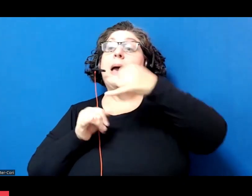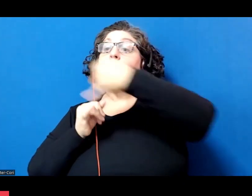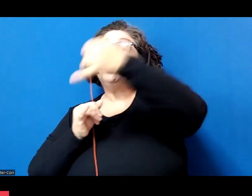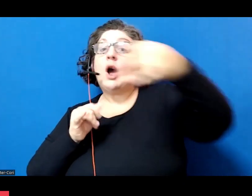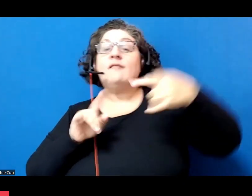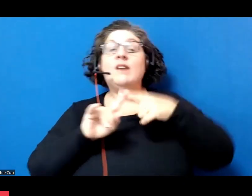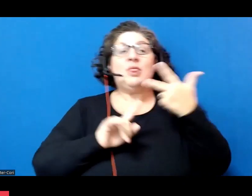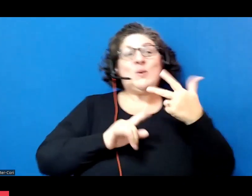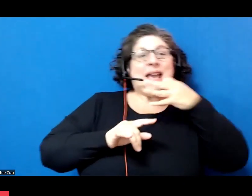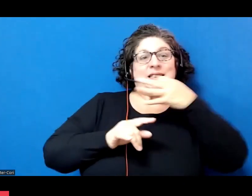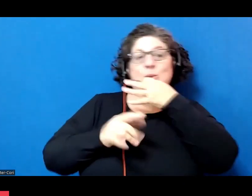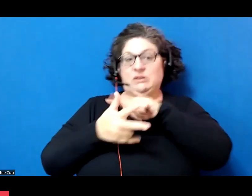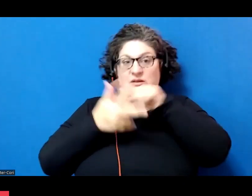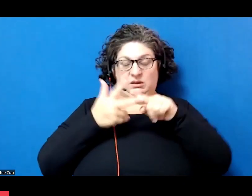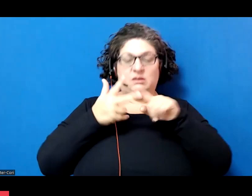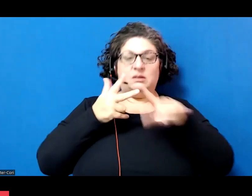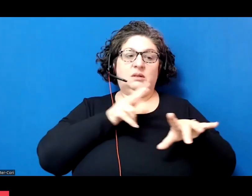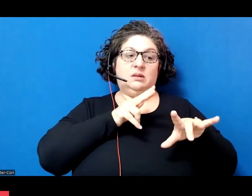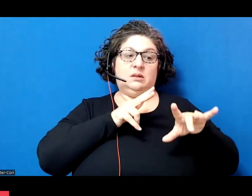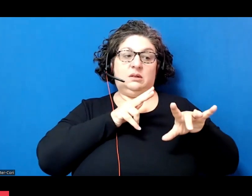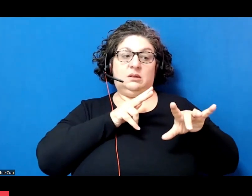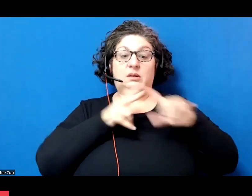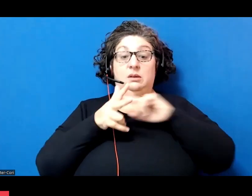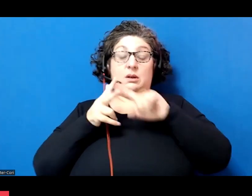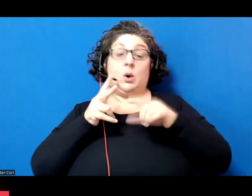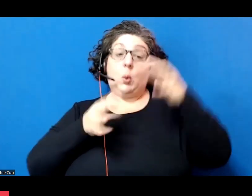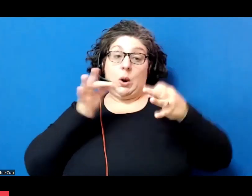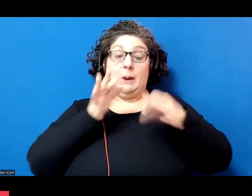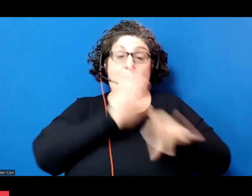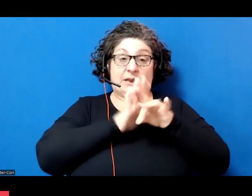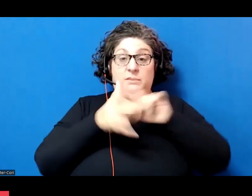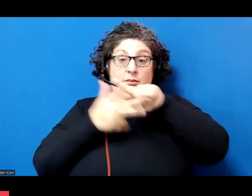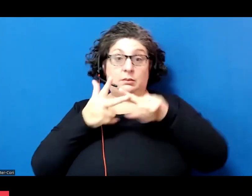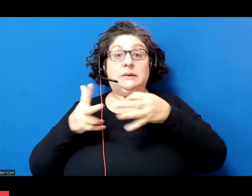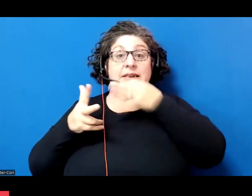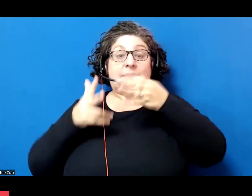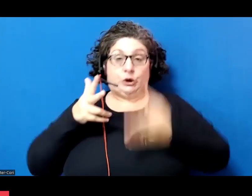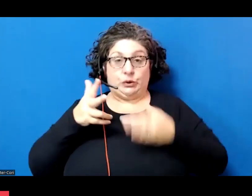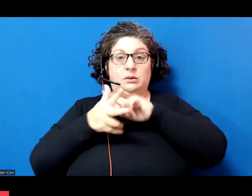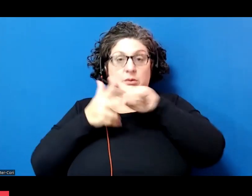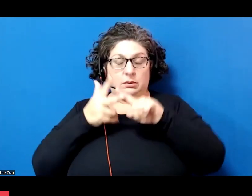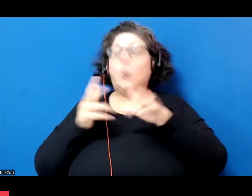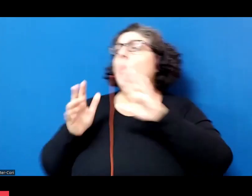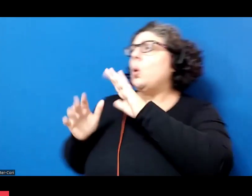that had been selected by the courts.